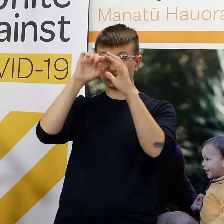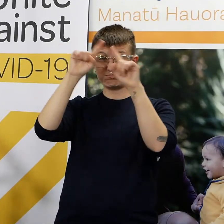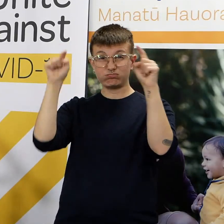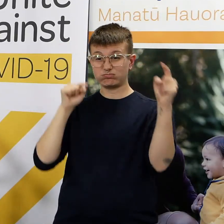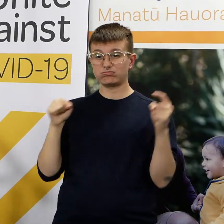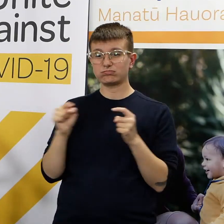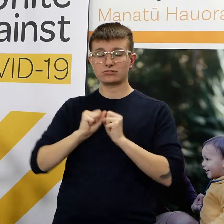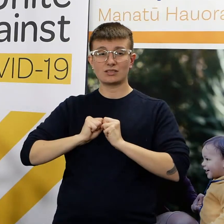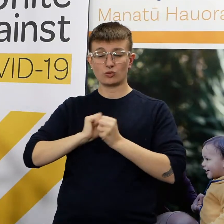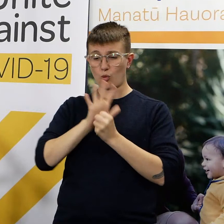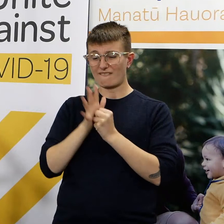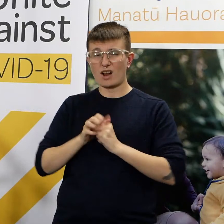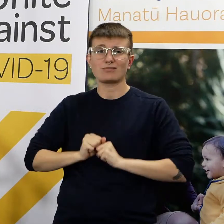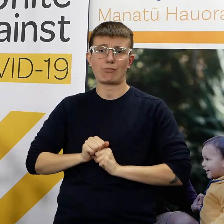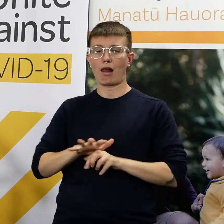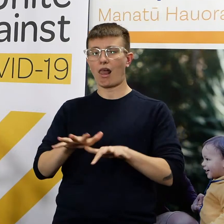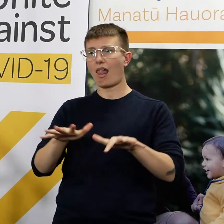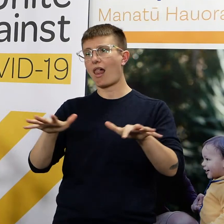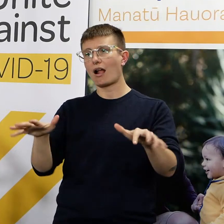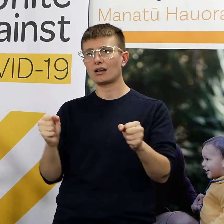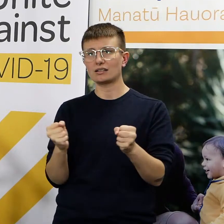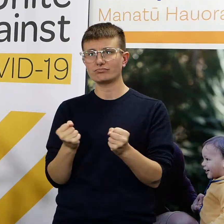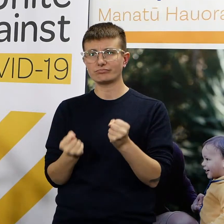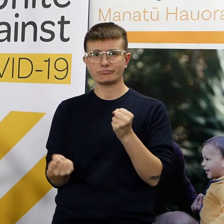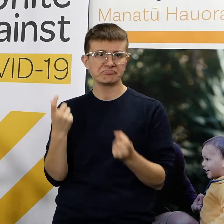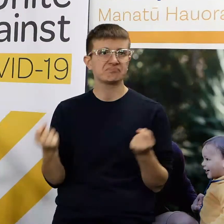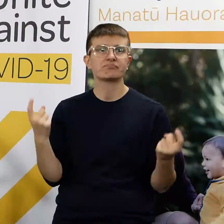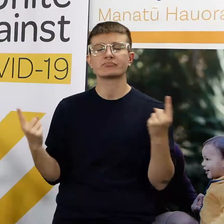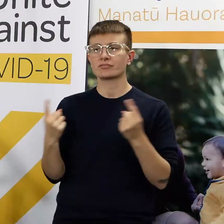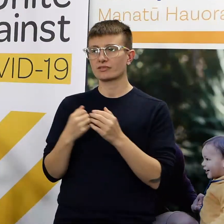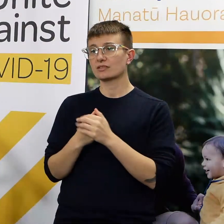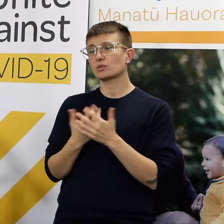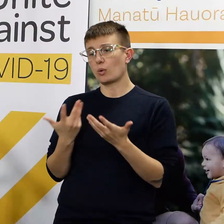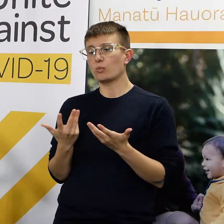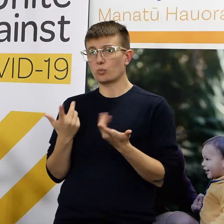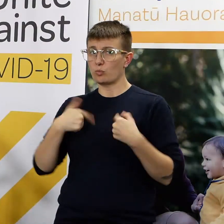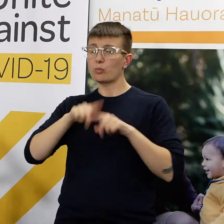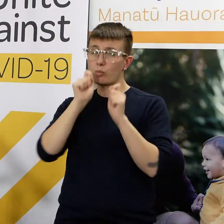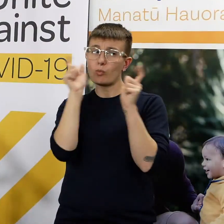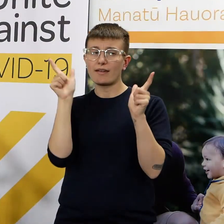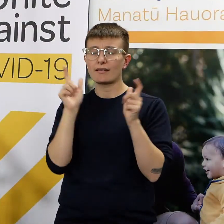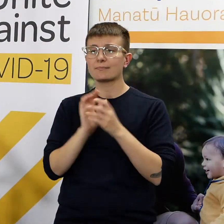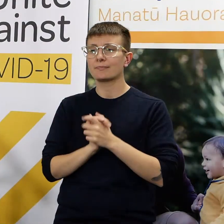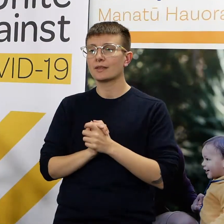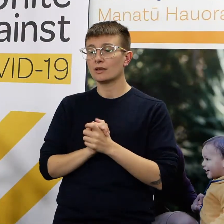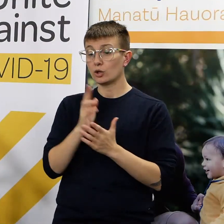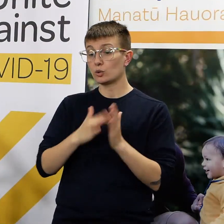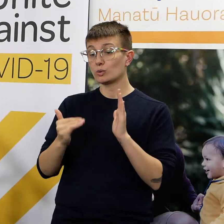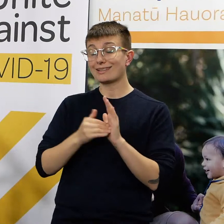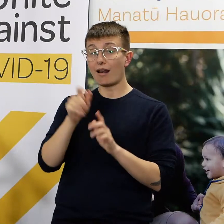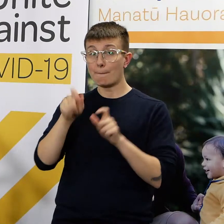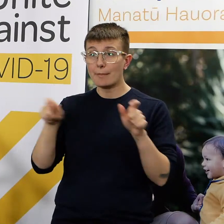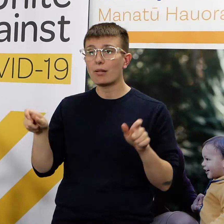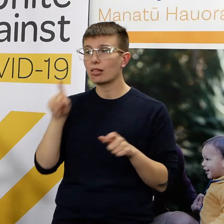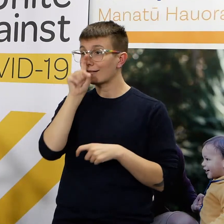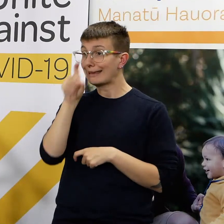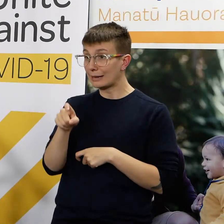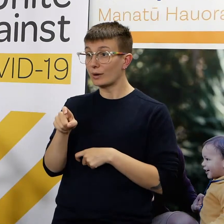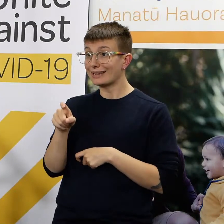And as Kiwis return as they are able to from all around the world. And we have got more coming in, there